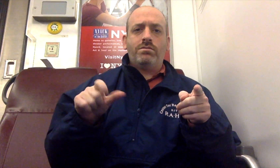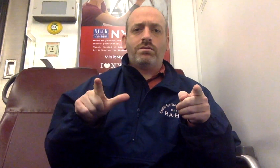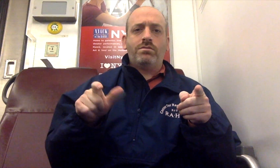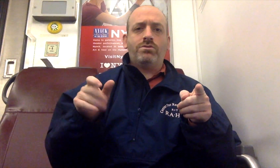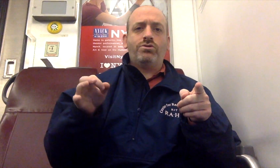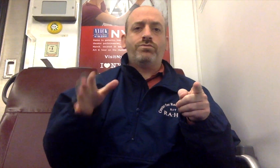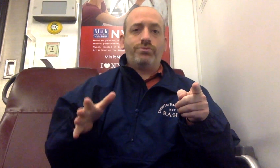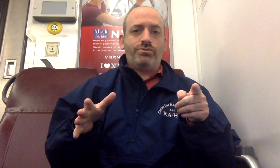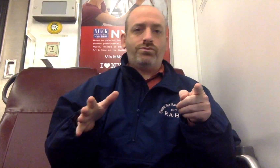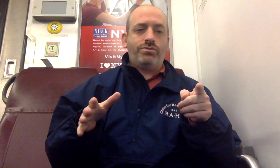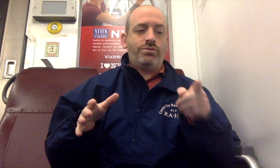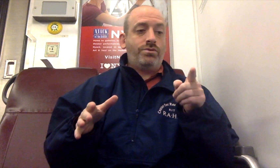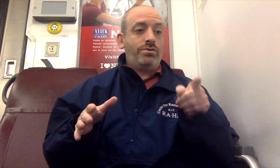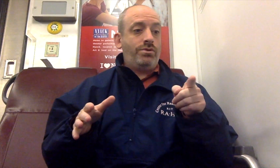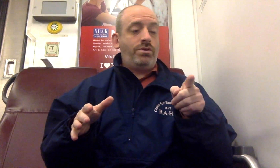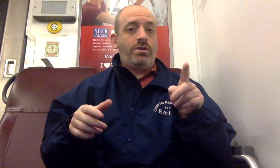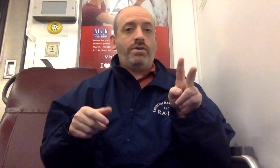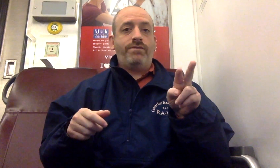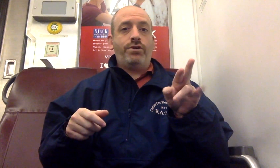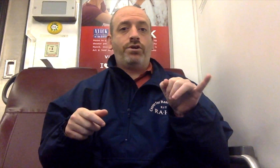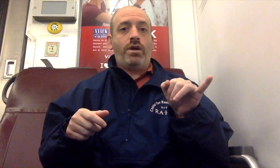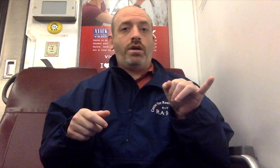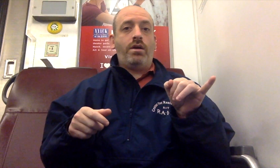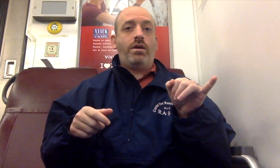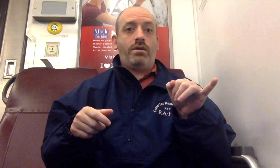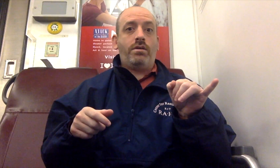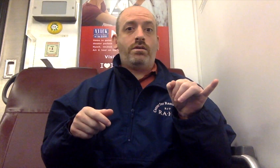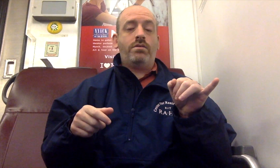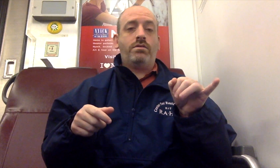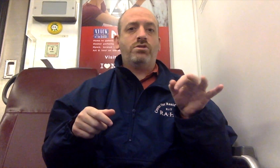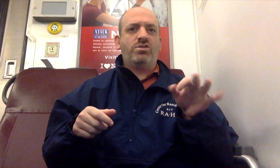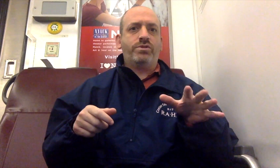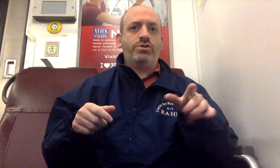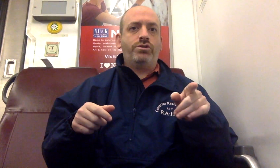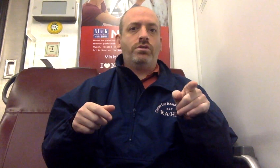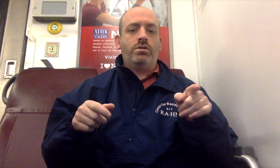Onsite ASL interpreting and ASL Video Remote Interpreting.